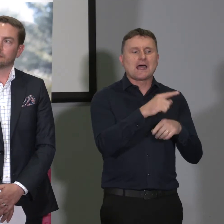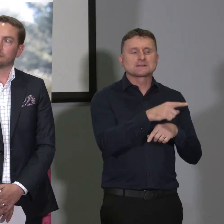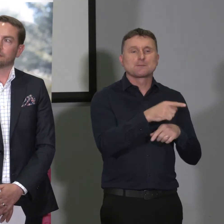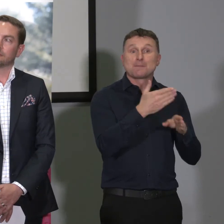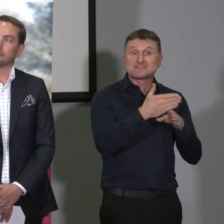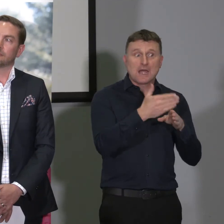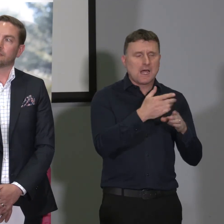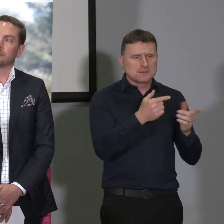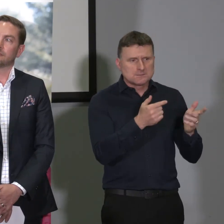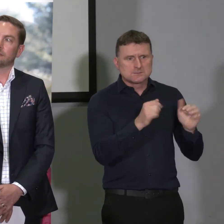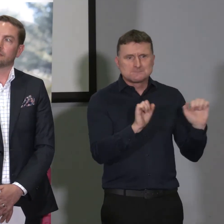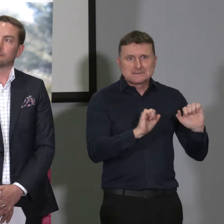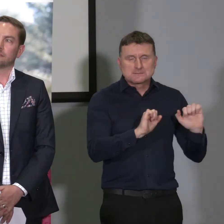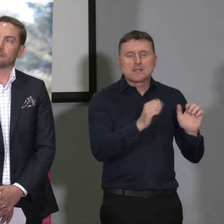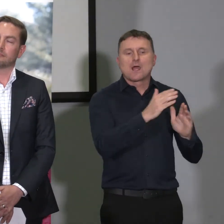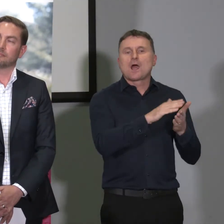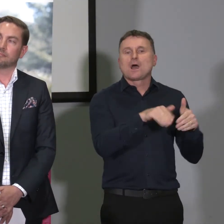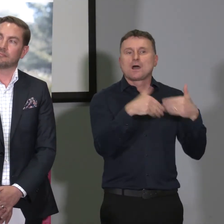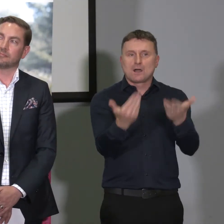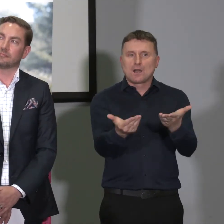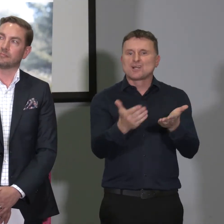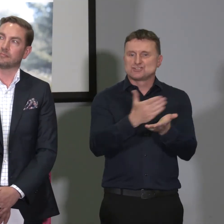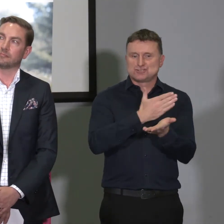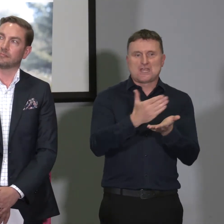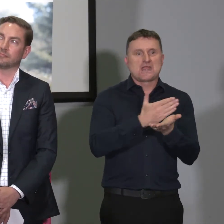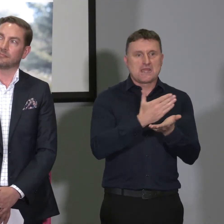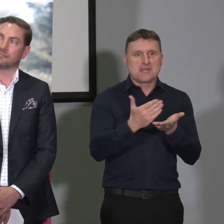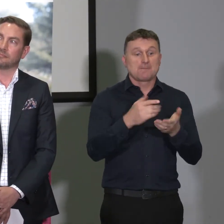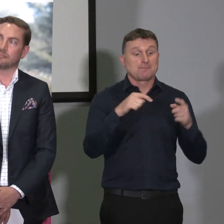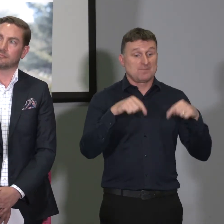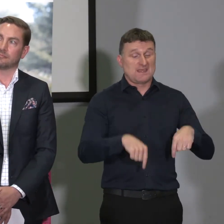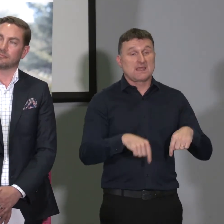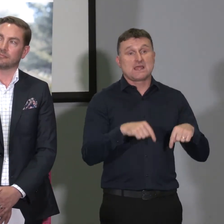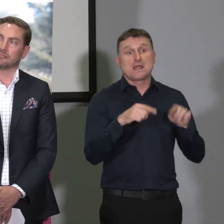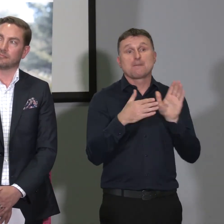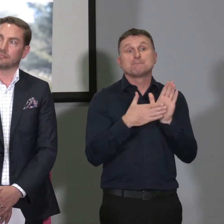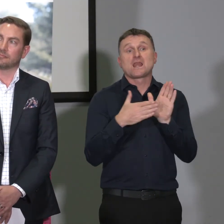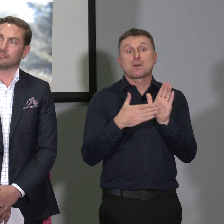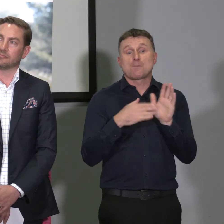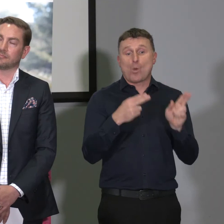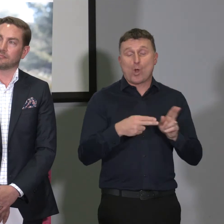team to team, healthcare provider to healthcare provider, to ensure that we are supporting them, but we are also looking at the tasks that are being done. Were